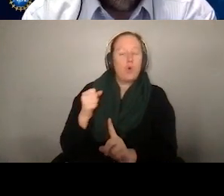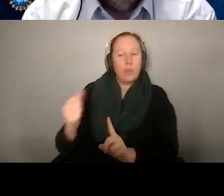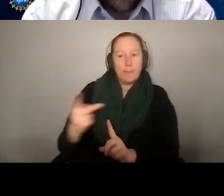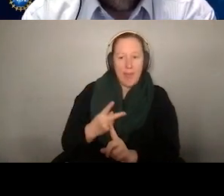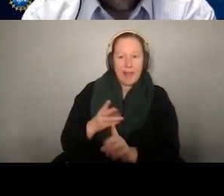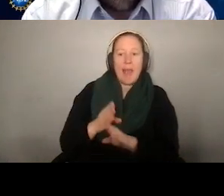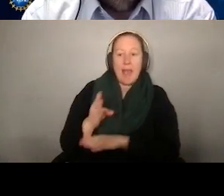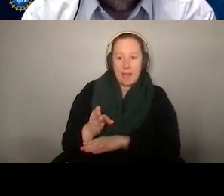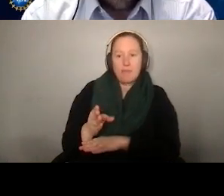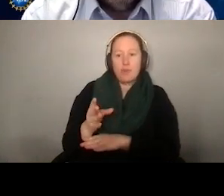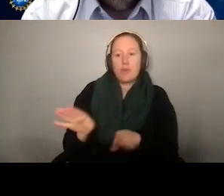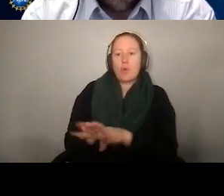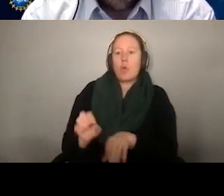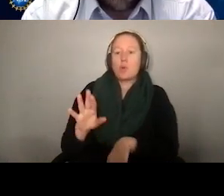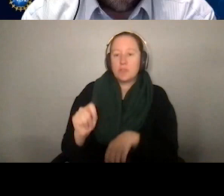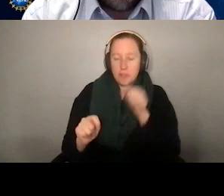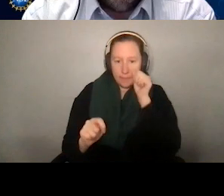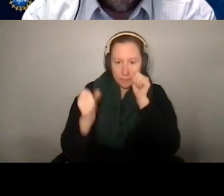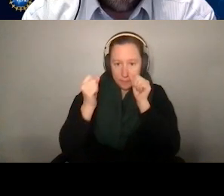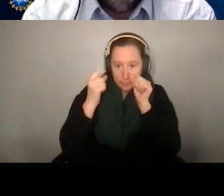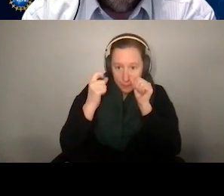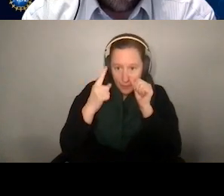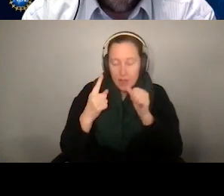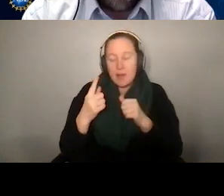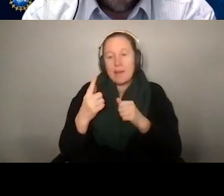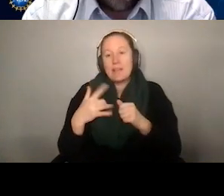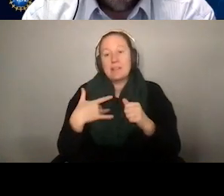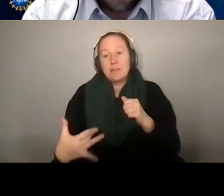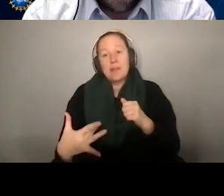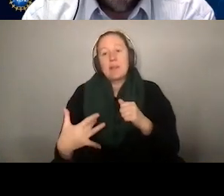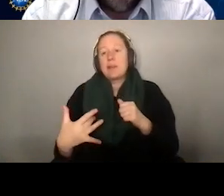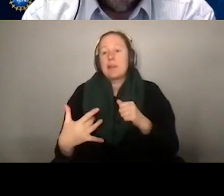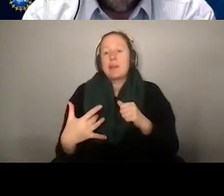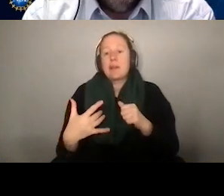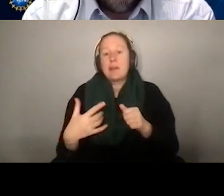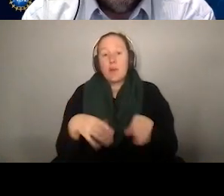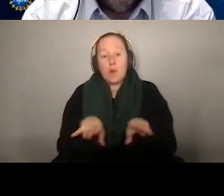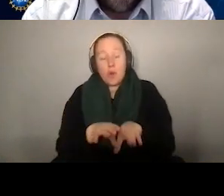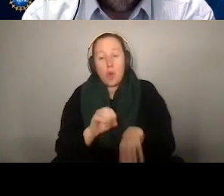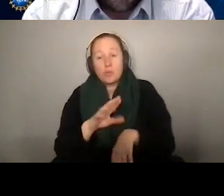There is a common misconception on whether a financially close award needs to be reopened in order to